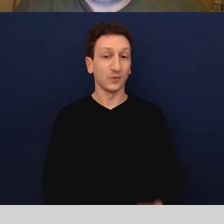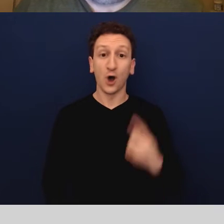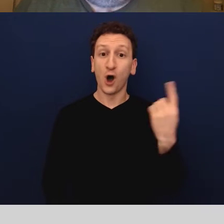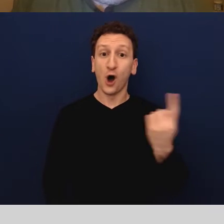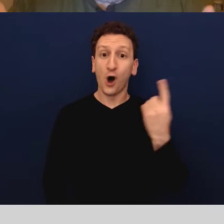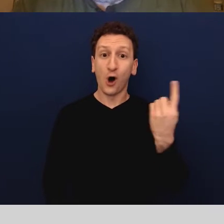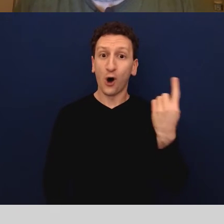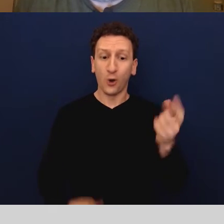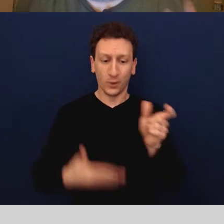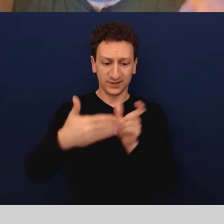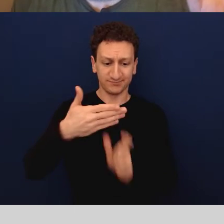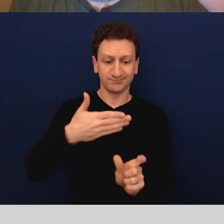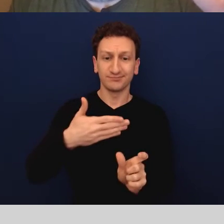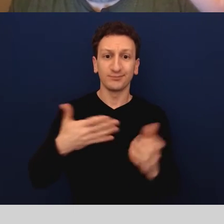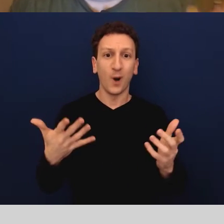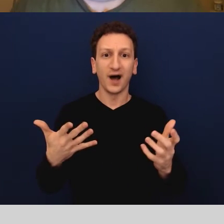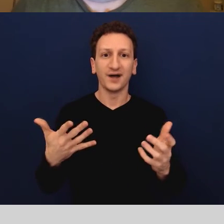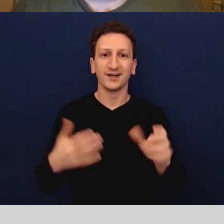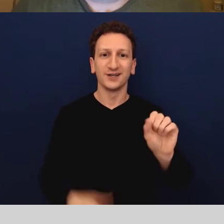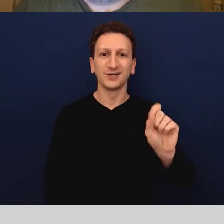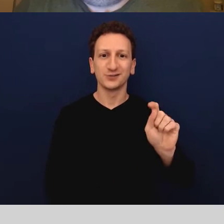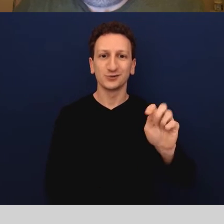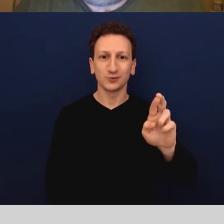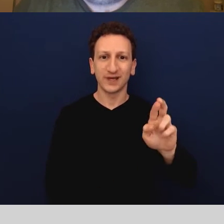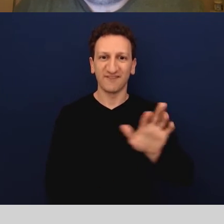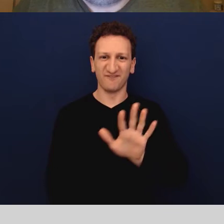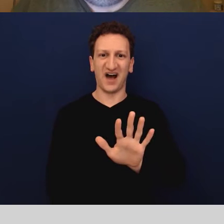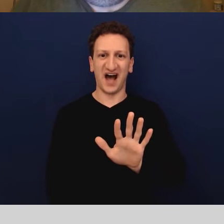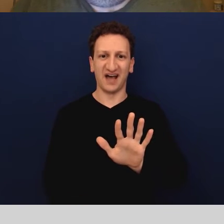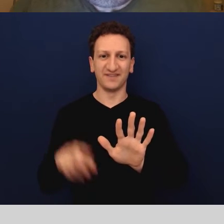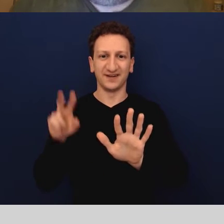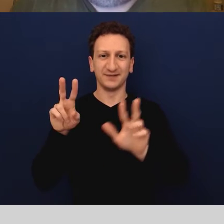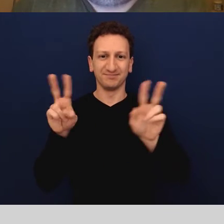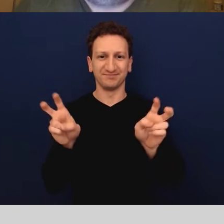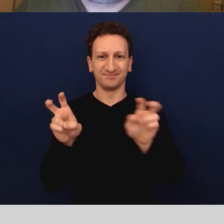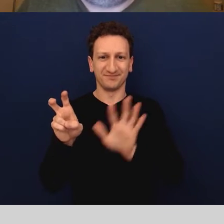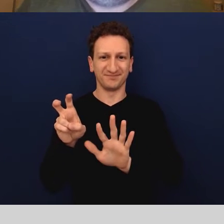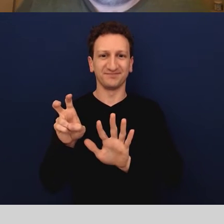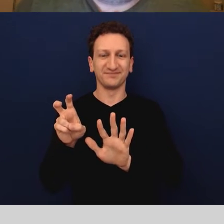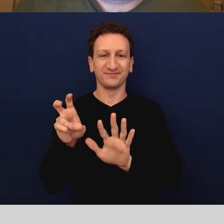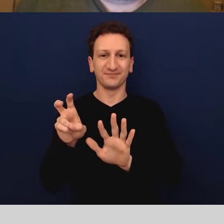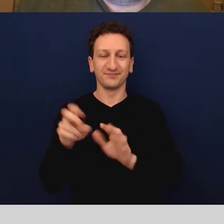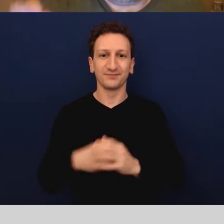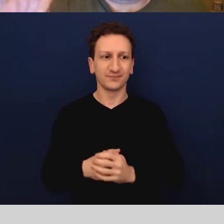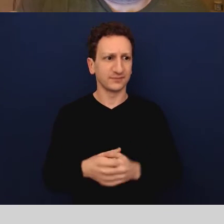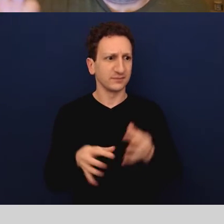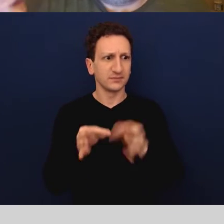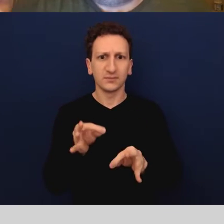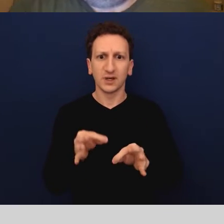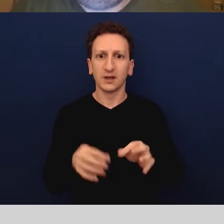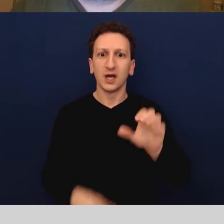and they'll always give the string five. And you just had to say string, you didn't have to say string from integer,